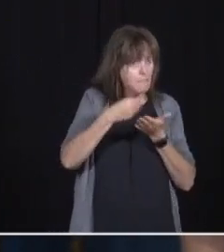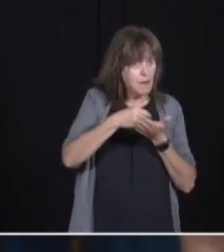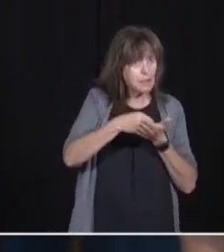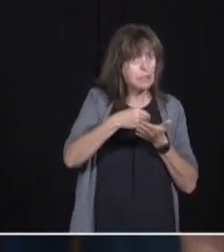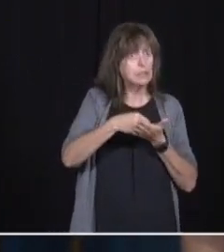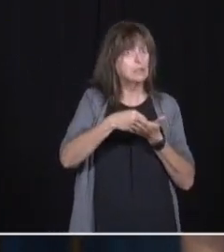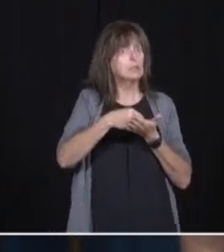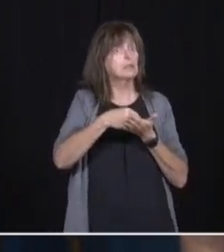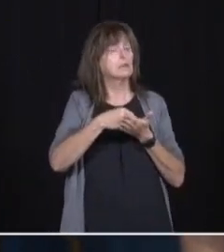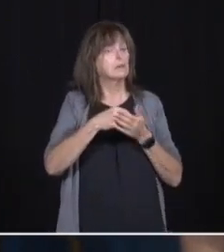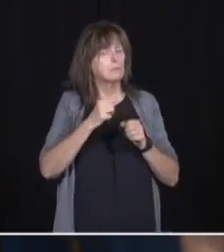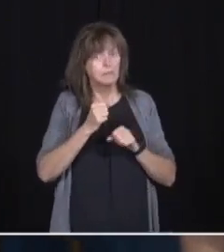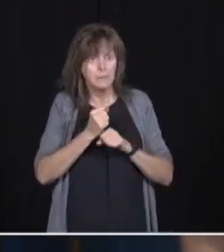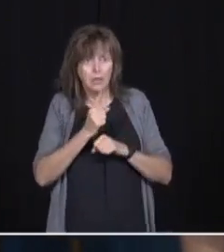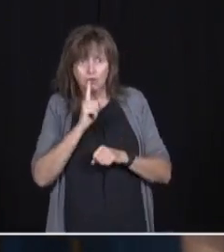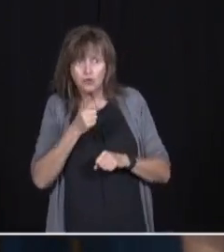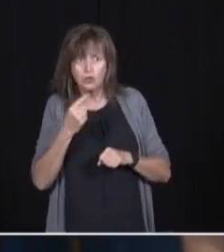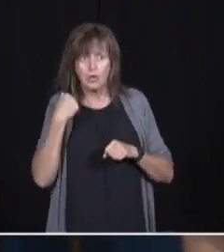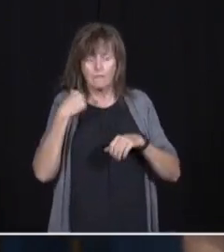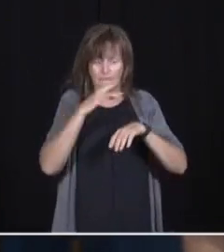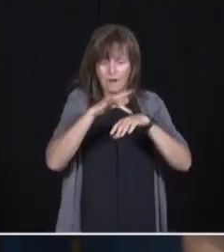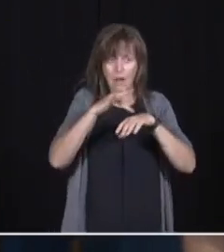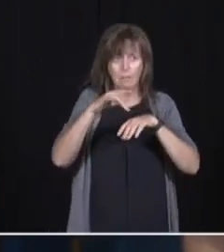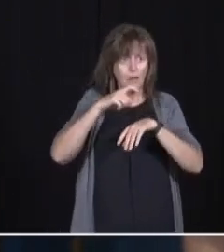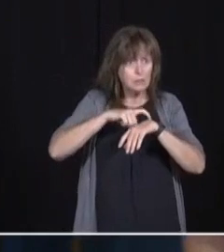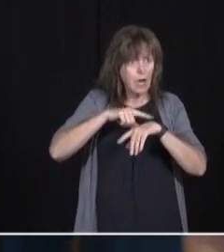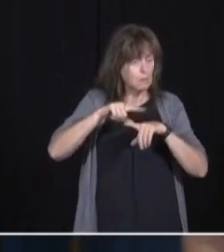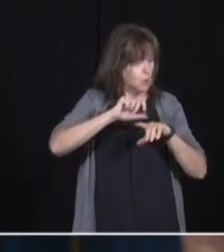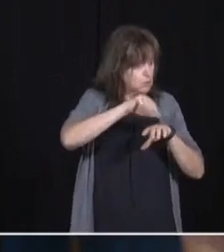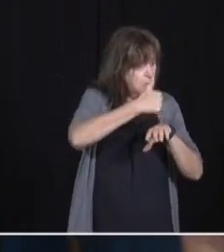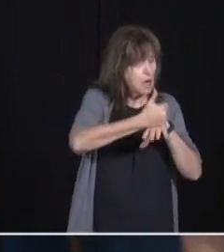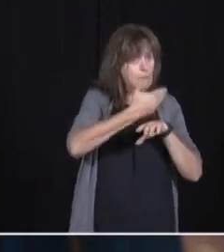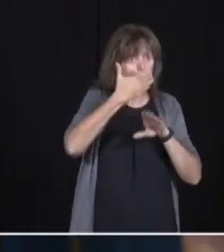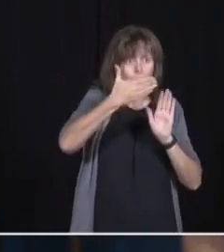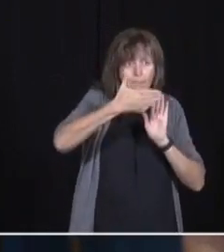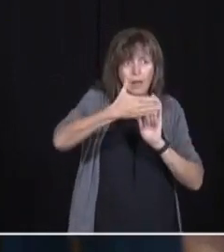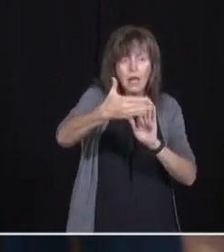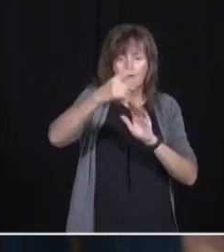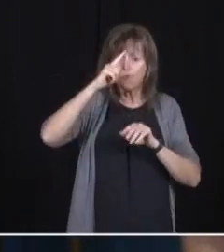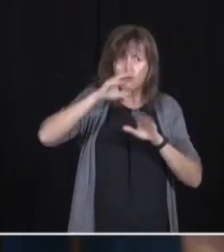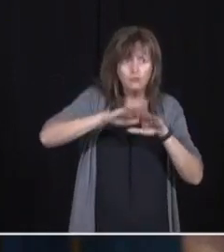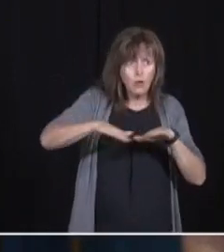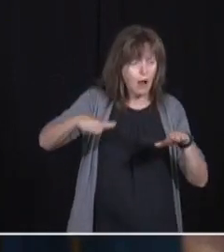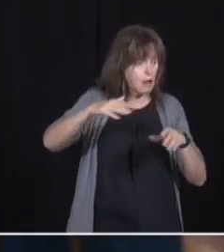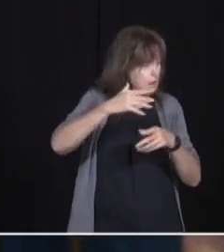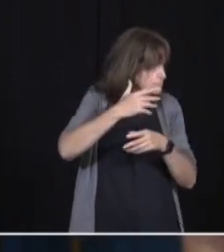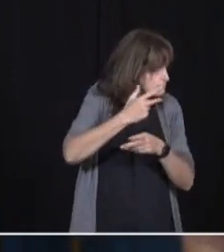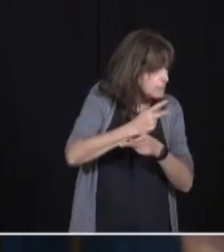service managers have ample opportunity to both have the funds flowing and also give them enough time to put plans in place.